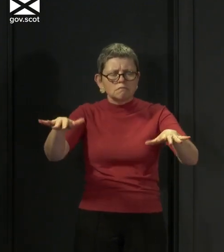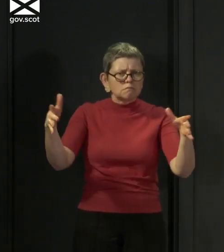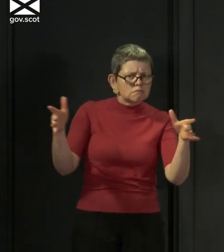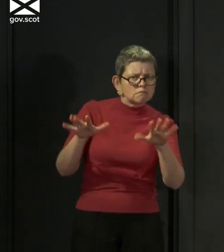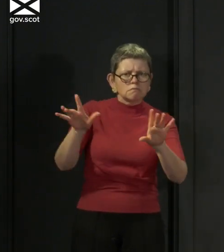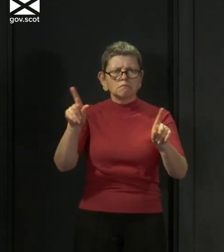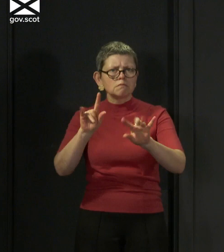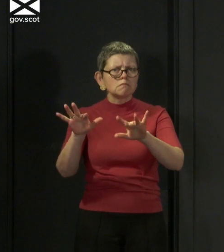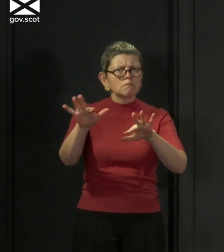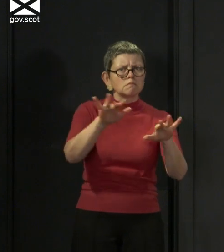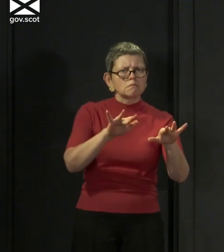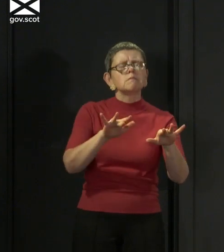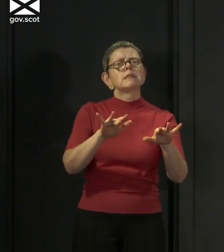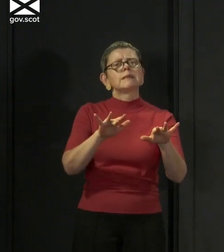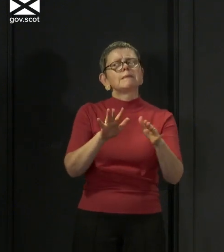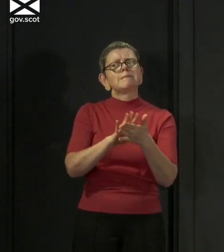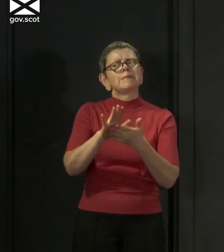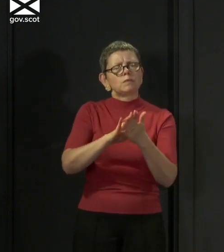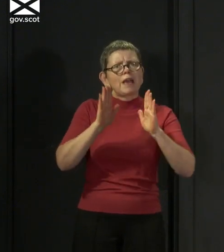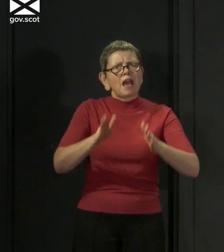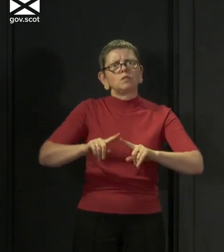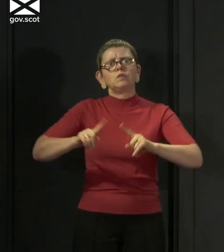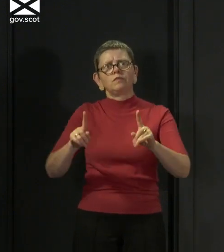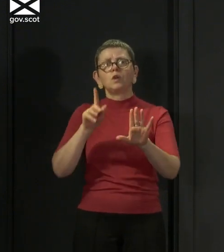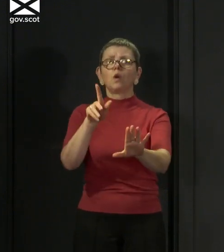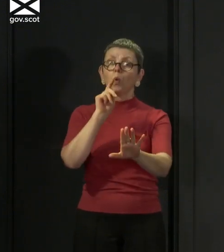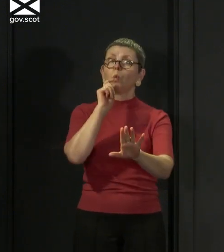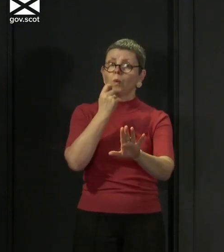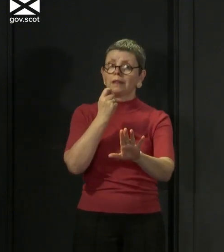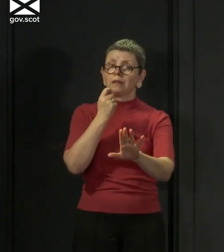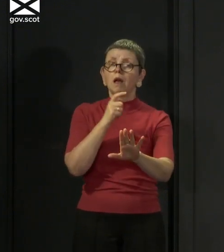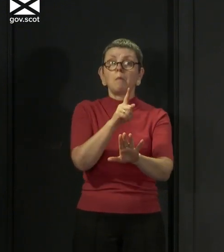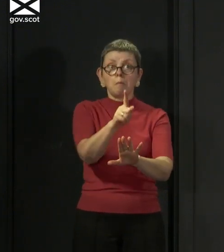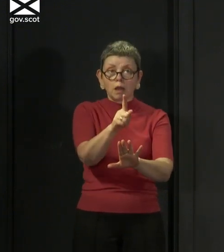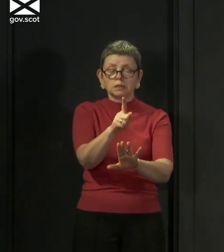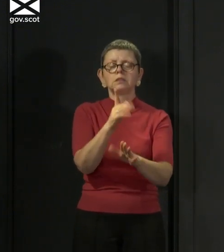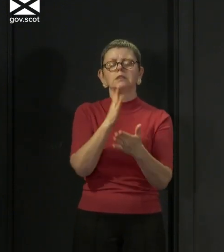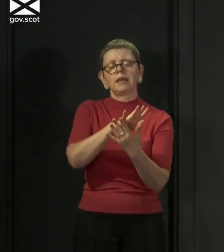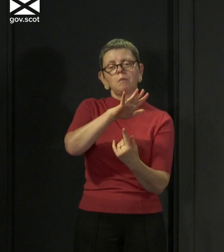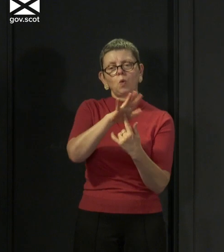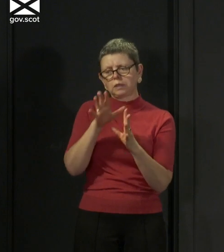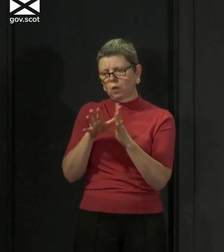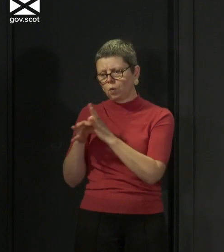to suppress it- but we would of course continue to co-ordinate our planning and messaging